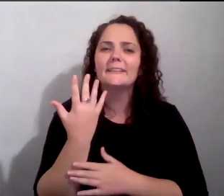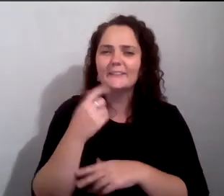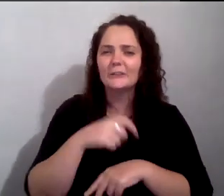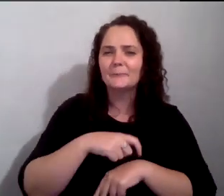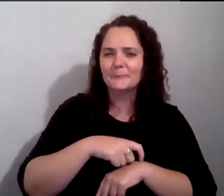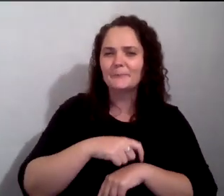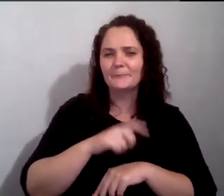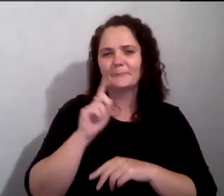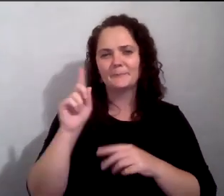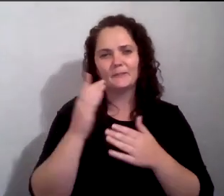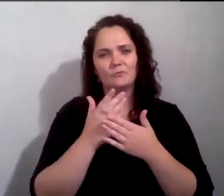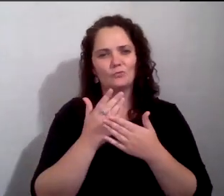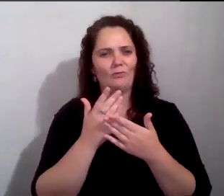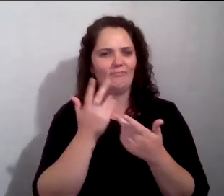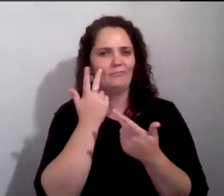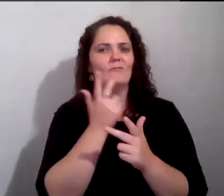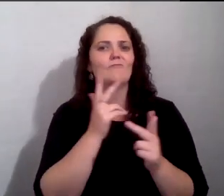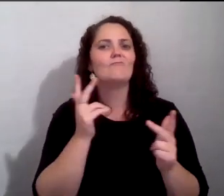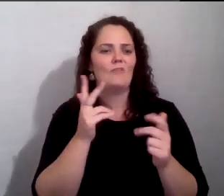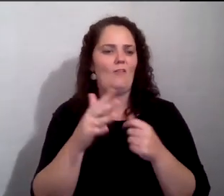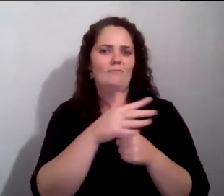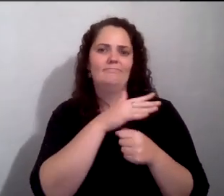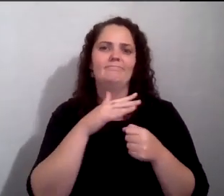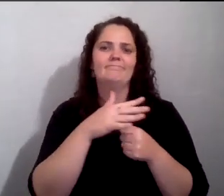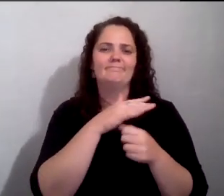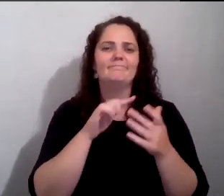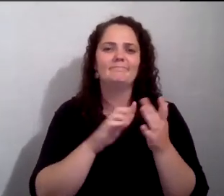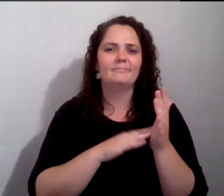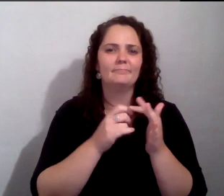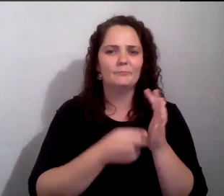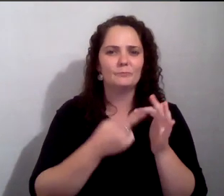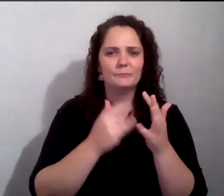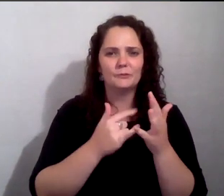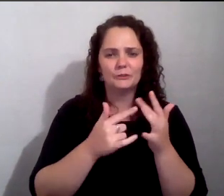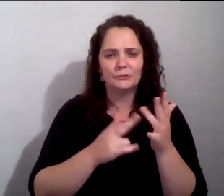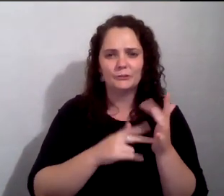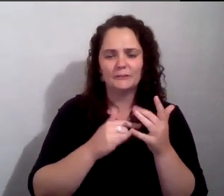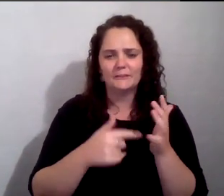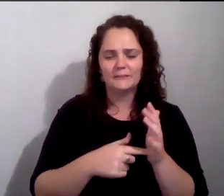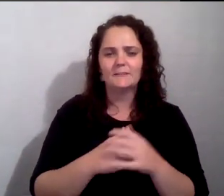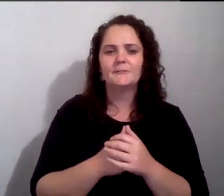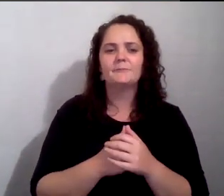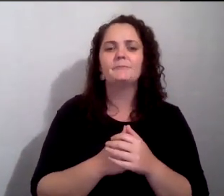which is such an impressionist subject. And then on our left hand side